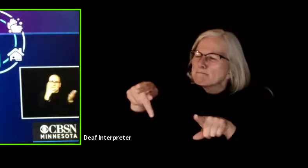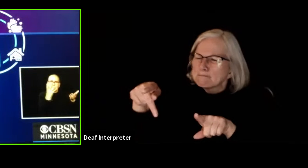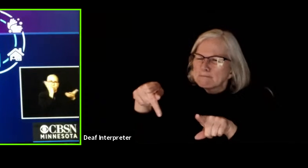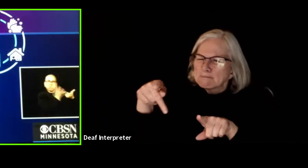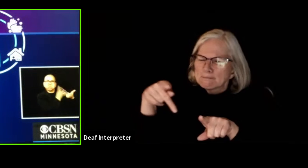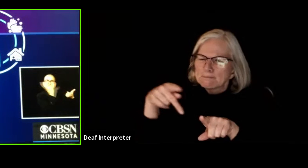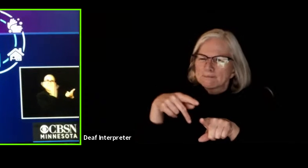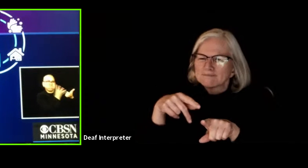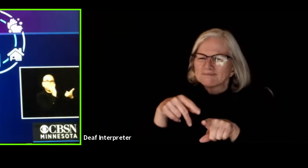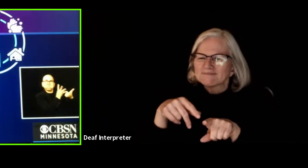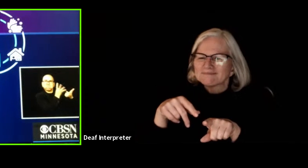BY THE AMERICAN CIVIL LIBERTIES.